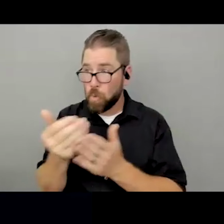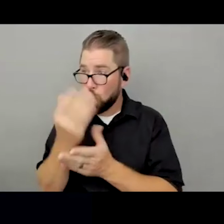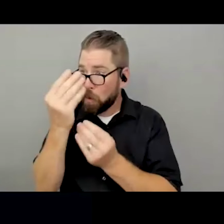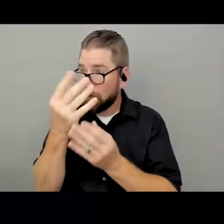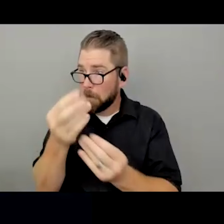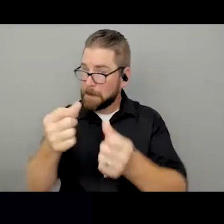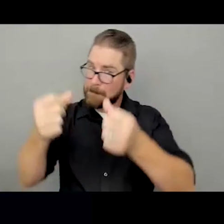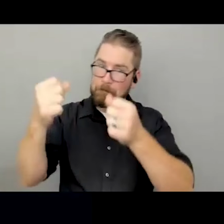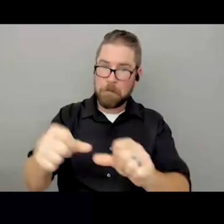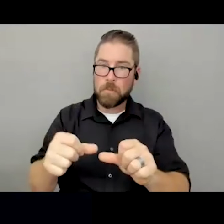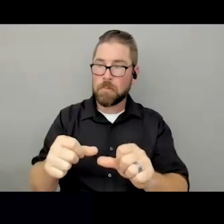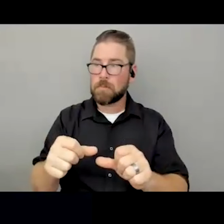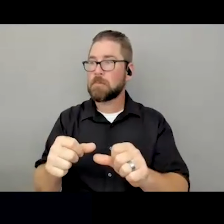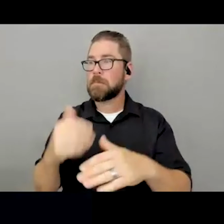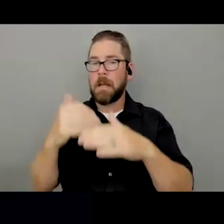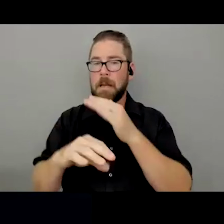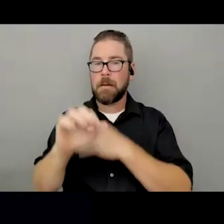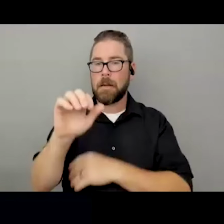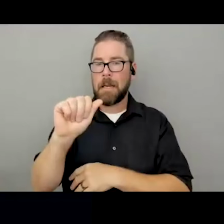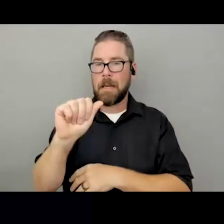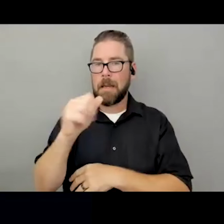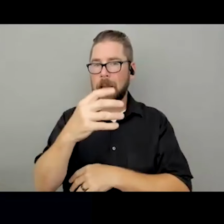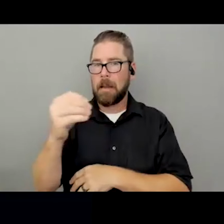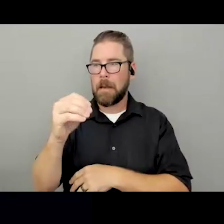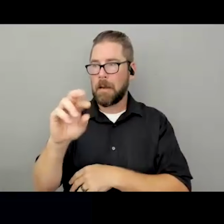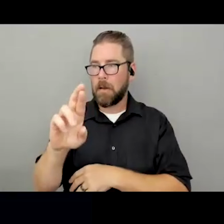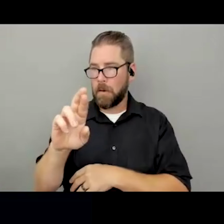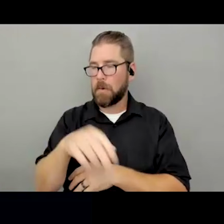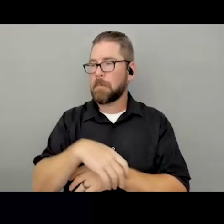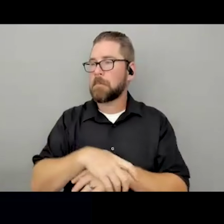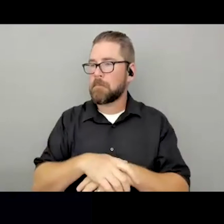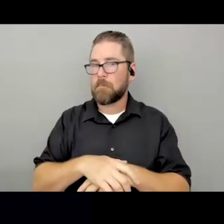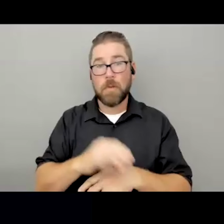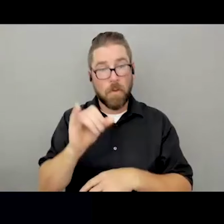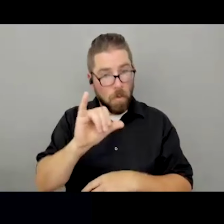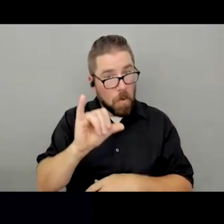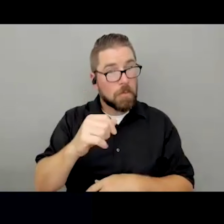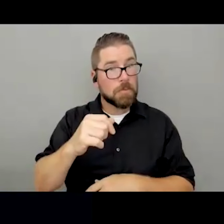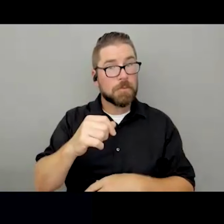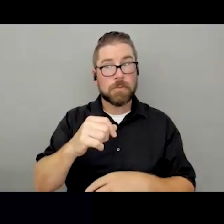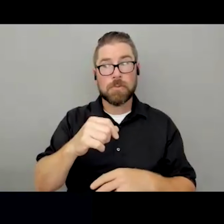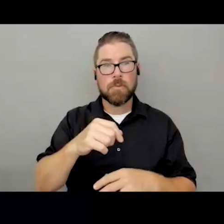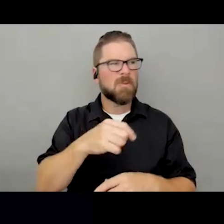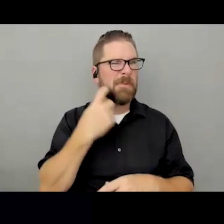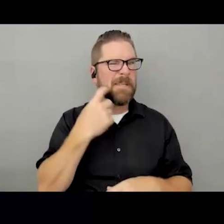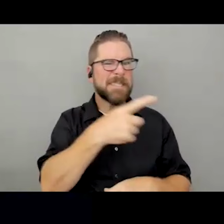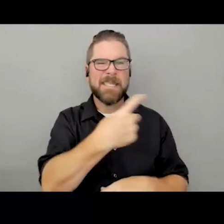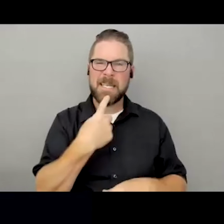And I like the idea about the instructor saying, hey, someone's going to contact you. That would help as well because we call